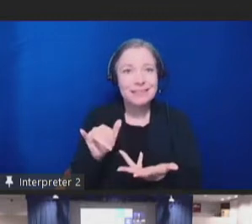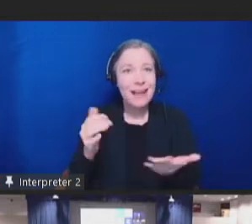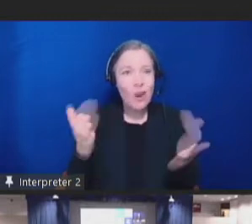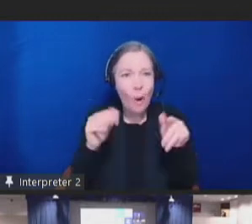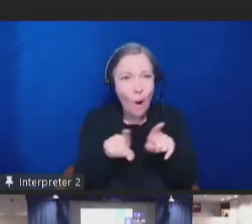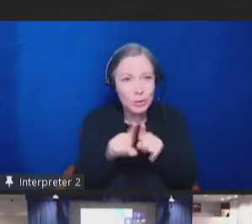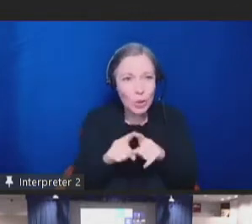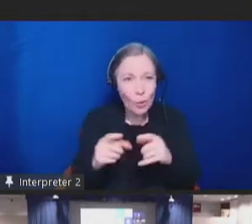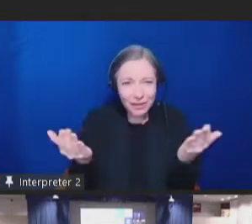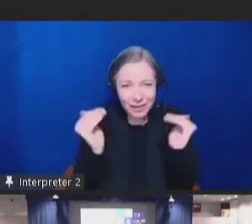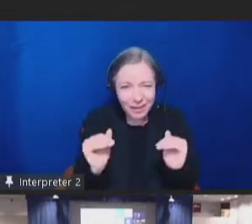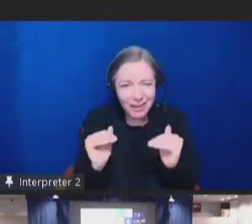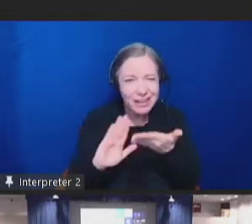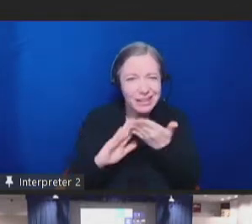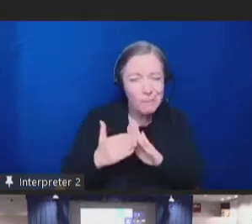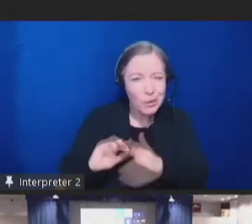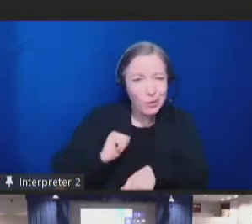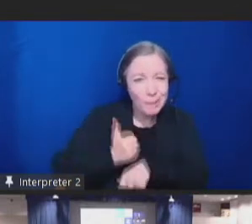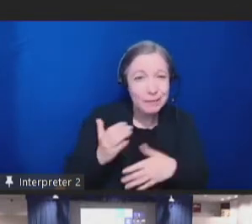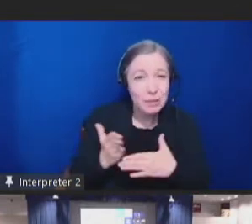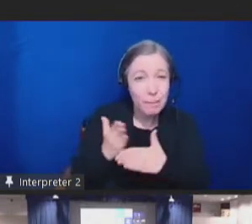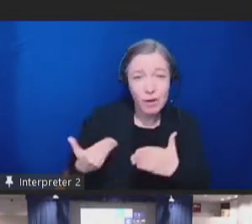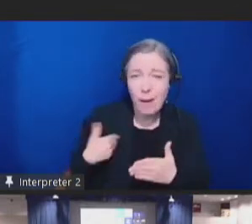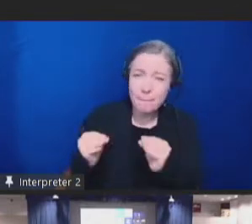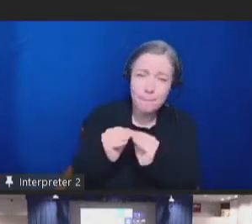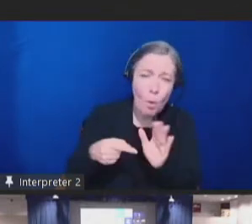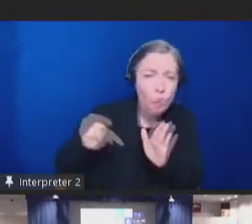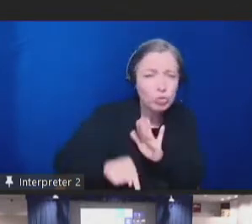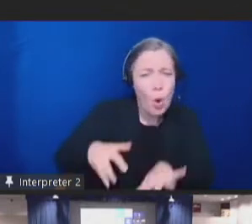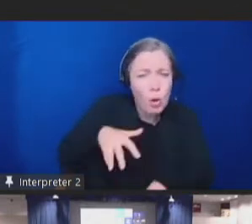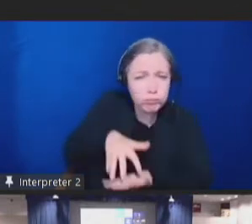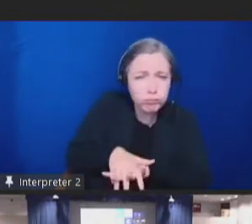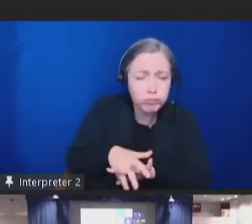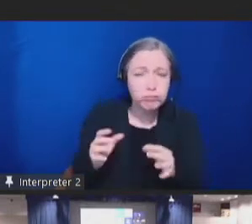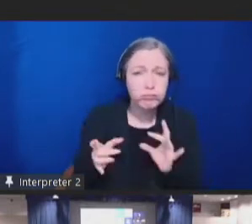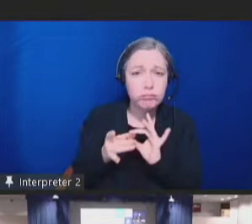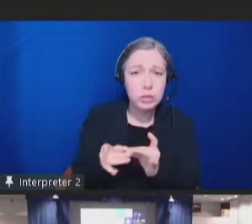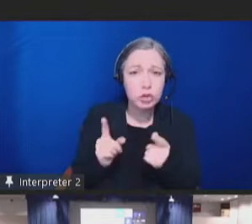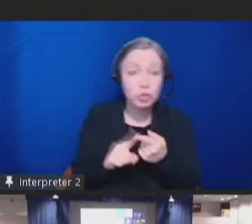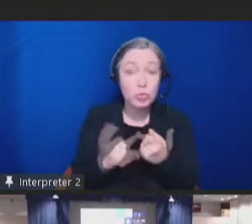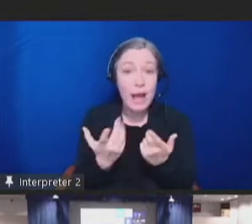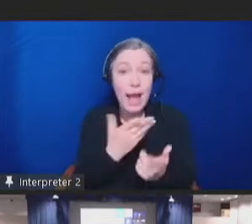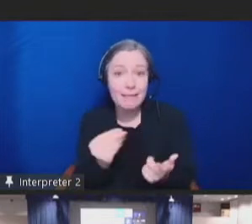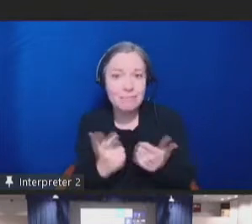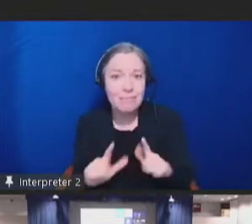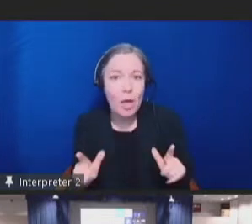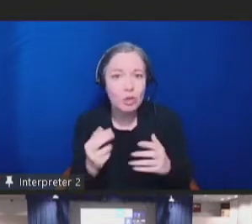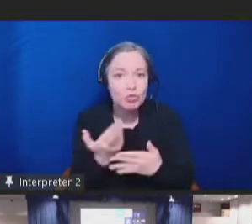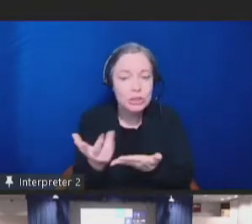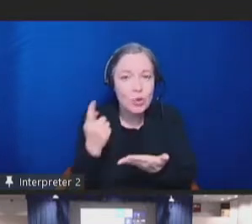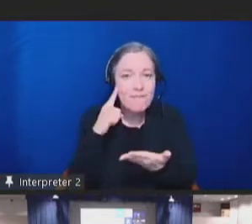even deeper connections to and in language resources for highly vulnerable populations